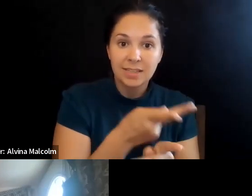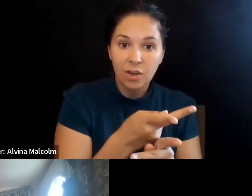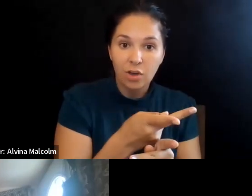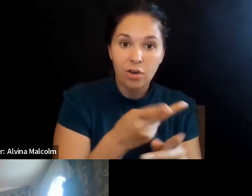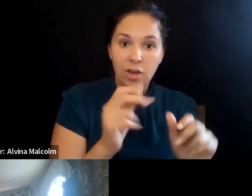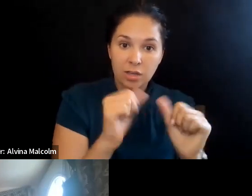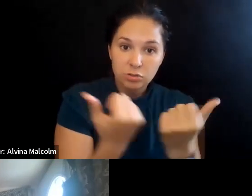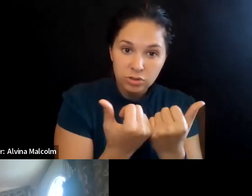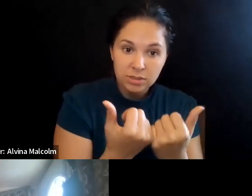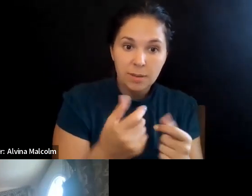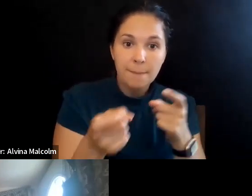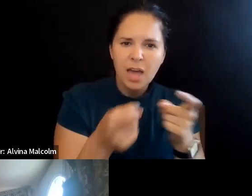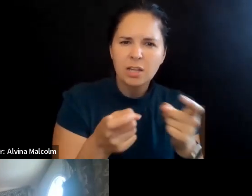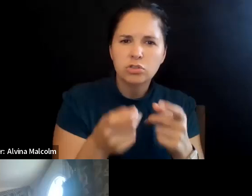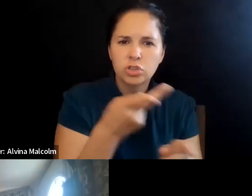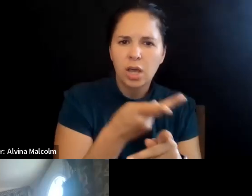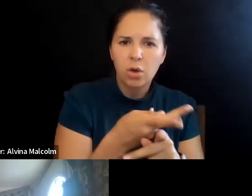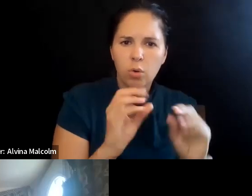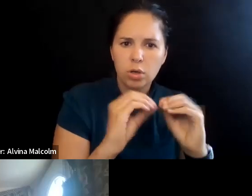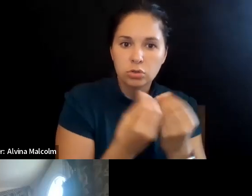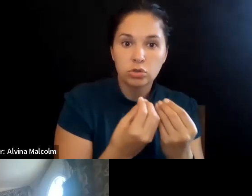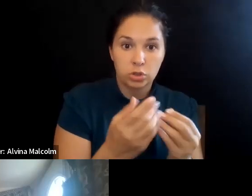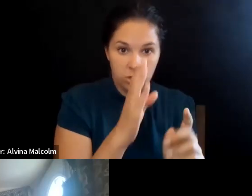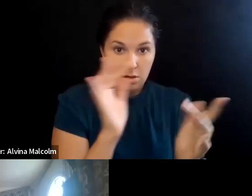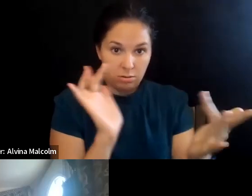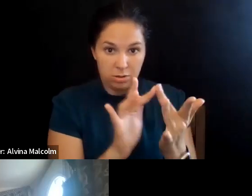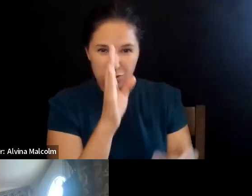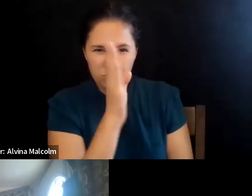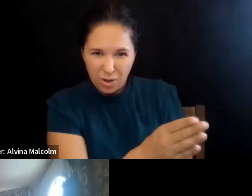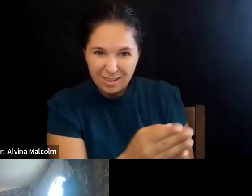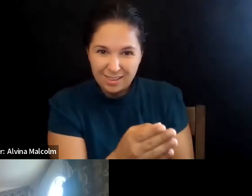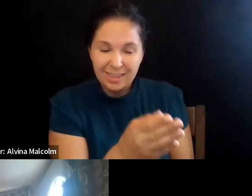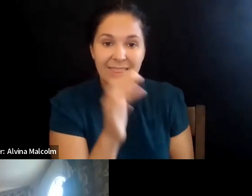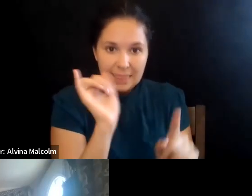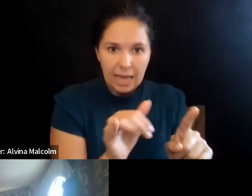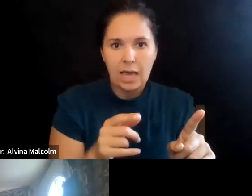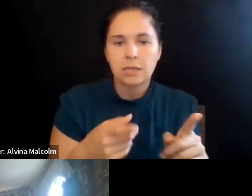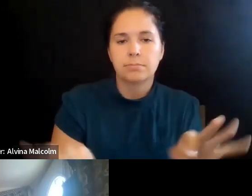not to your case manager, directly to